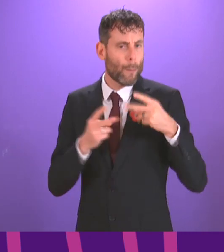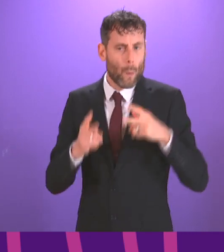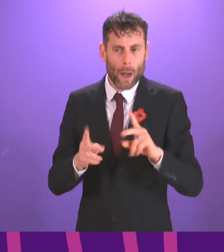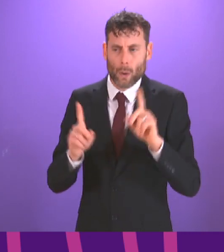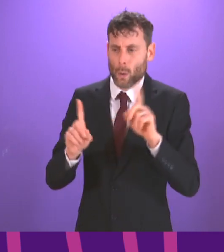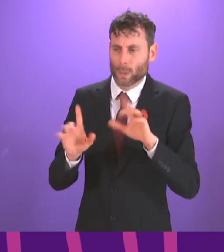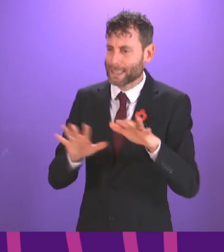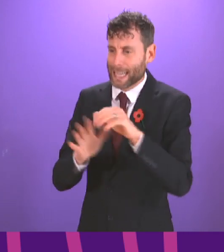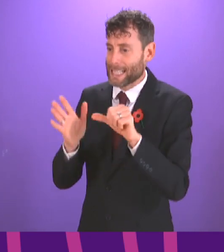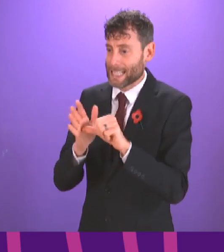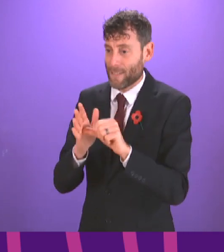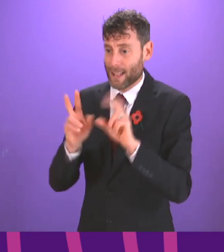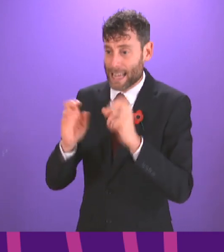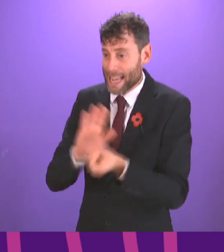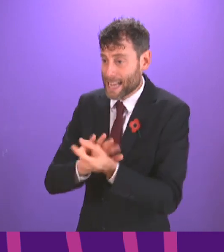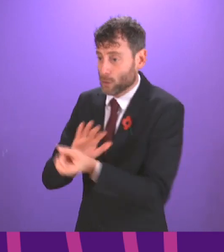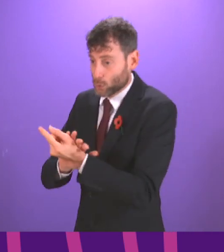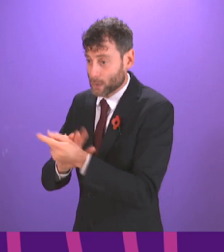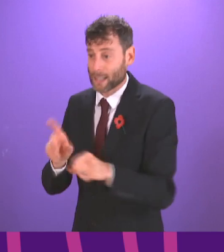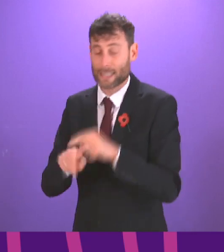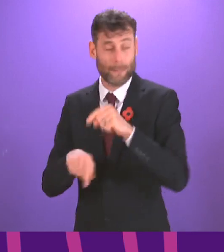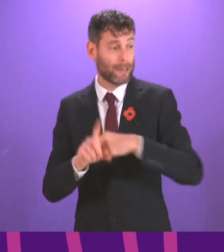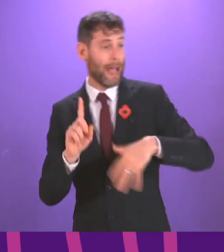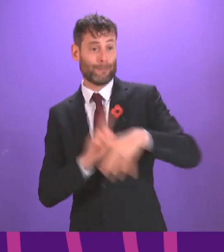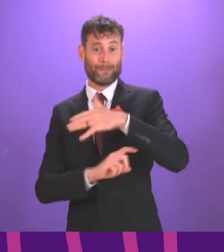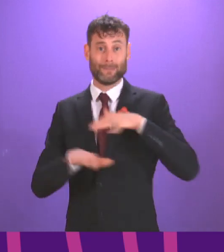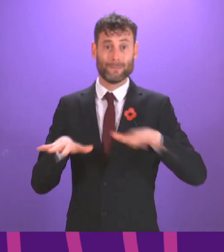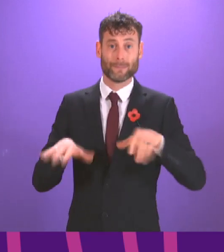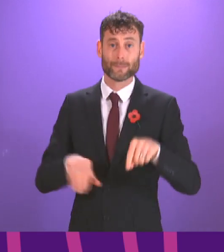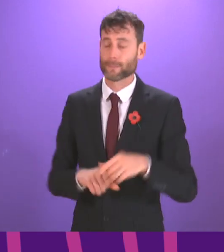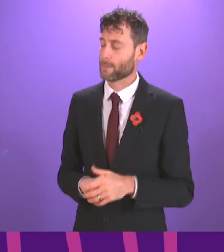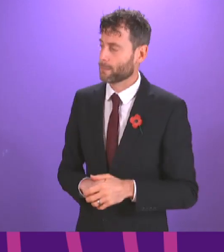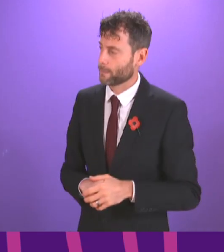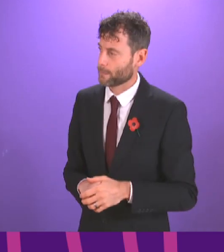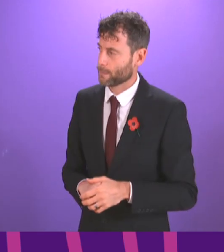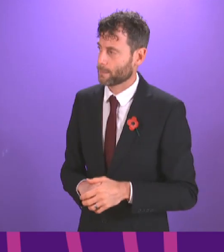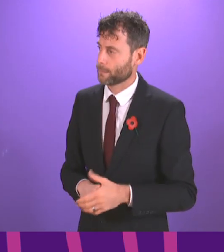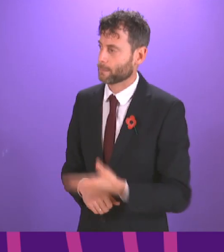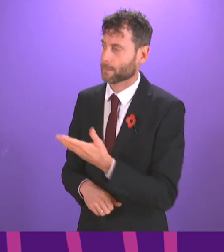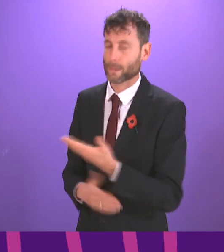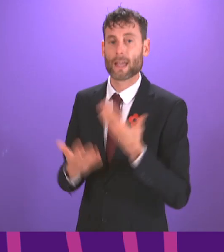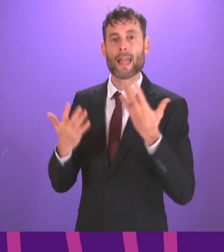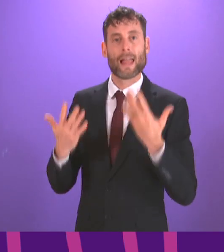that are being thrown up by this unique and unprecedented set of circumstances that we are living through. The Presiding Officer: As members can see, I am letting this session